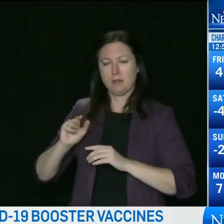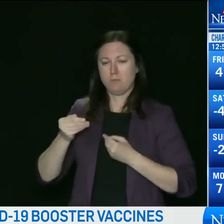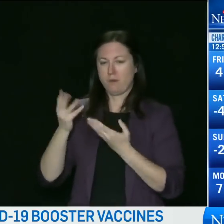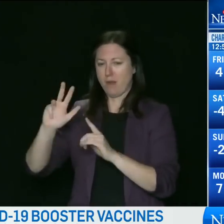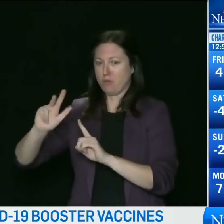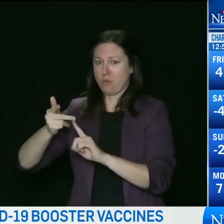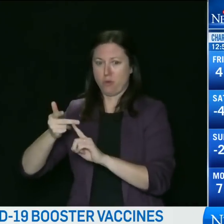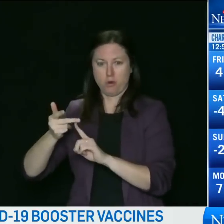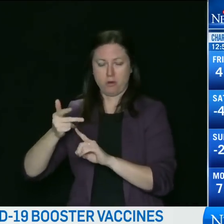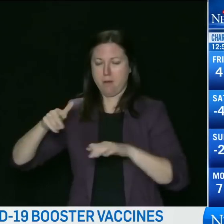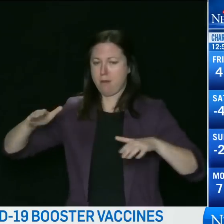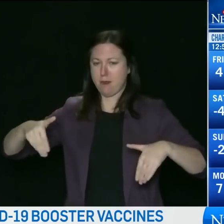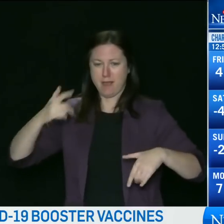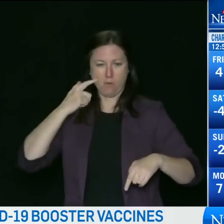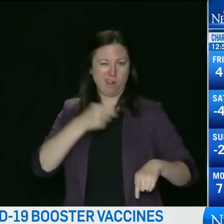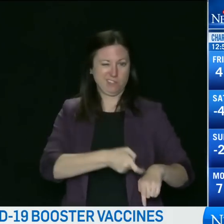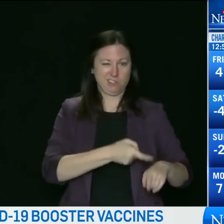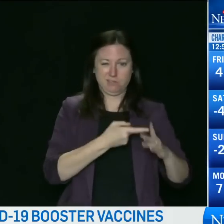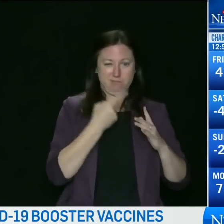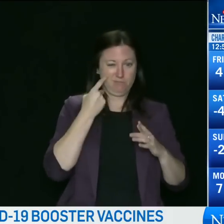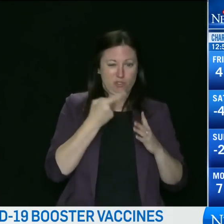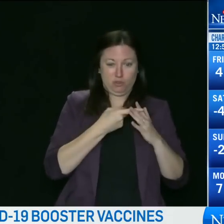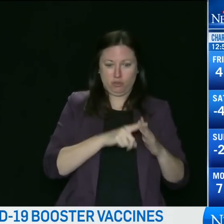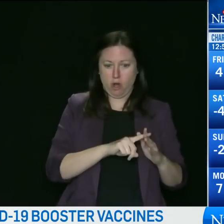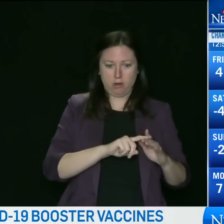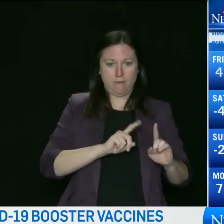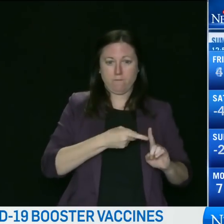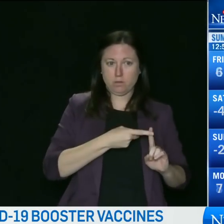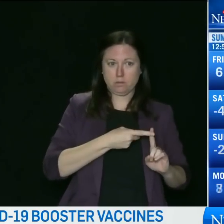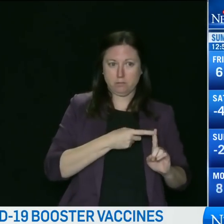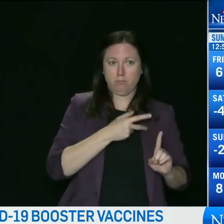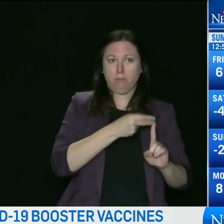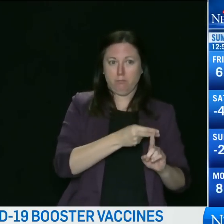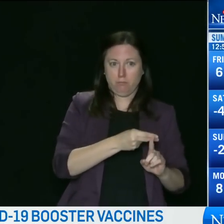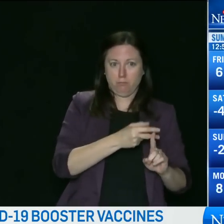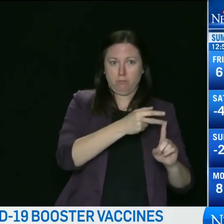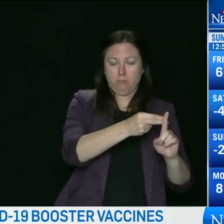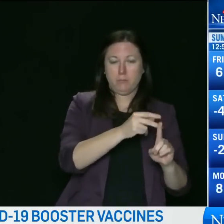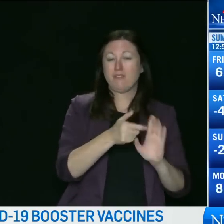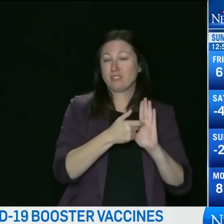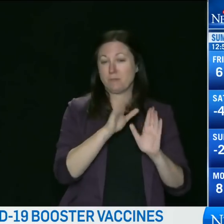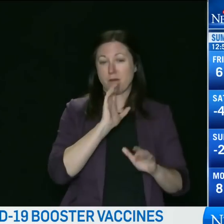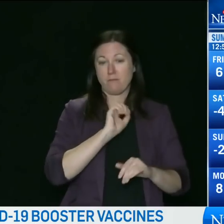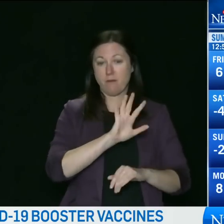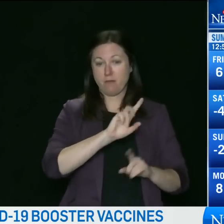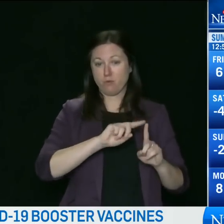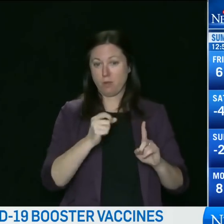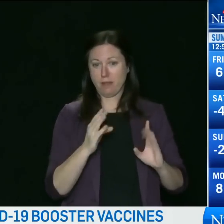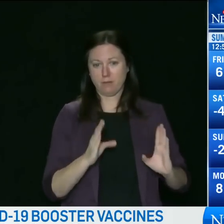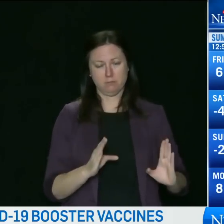WE'RE NOT INCLUDING BOOSTERS AT THIS TIME, BECAUSE THEY'VE ONLY